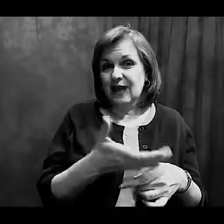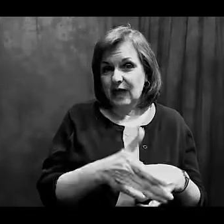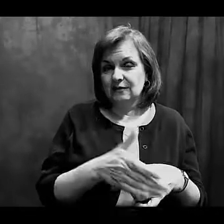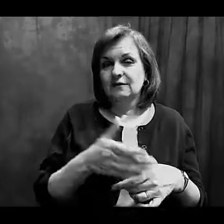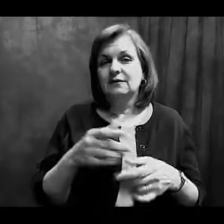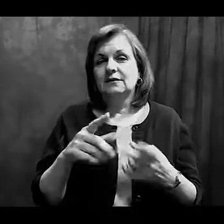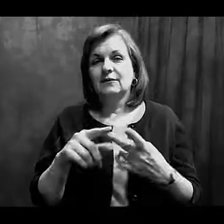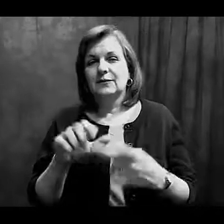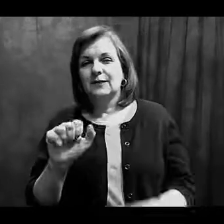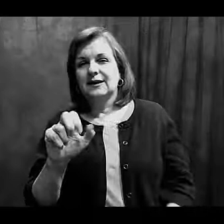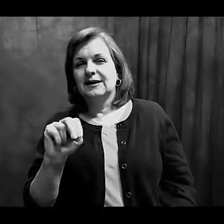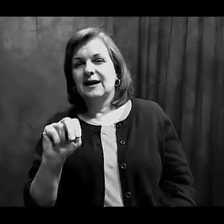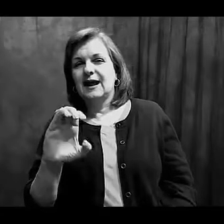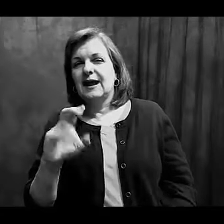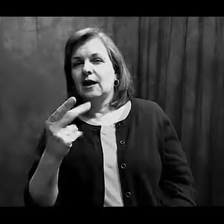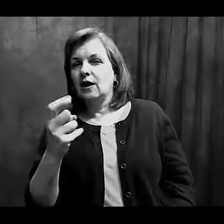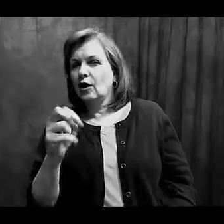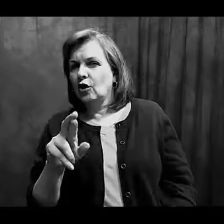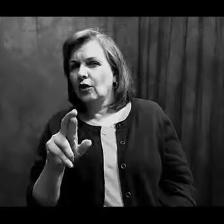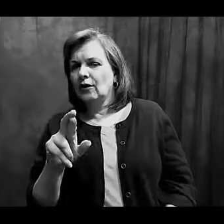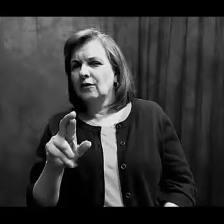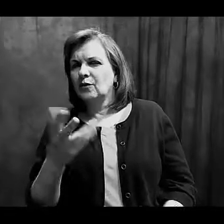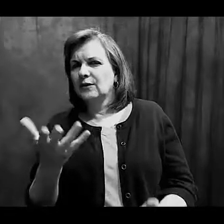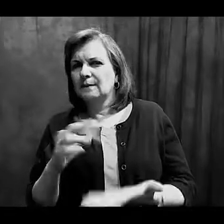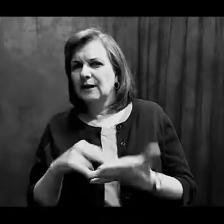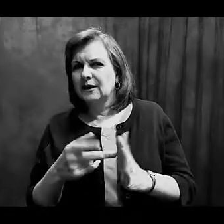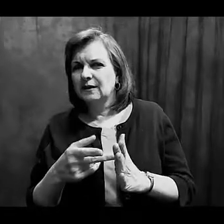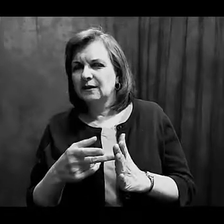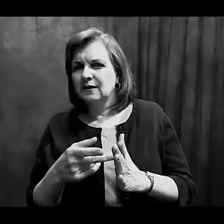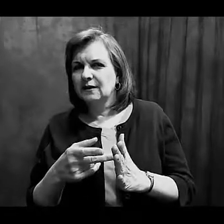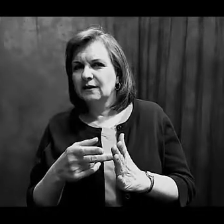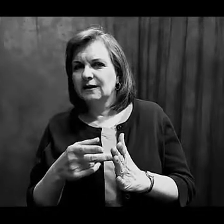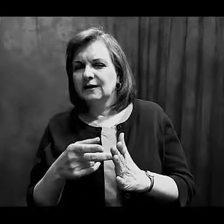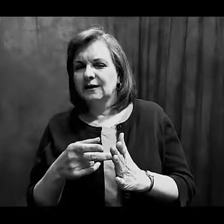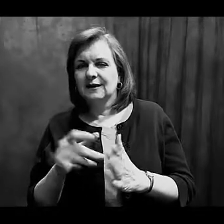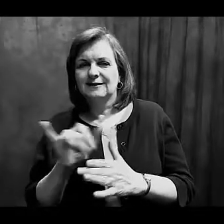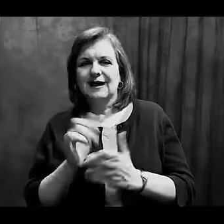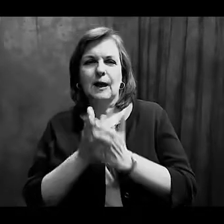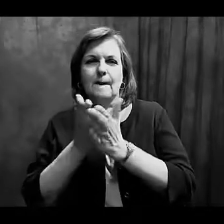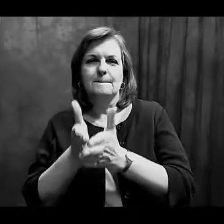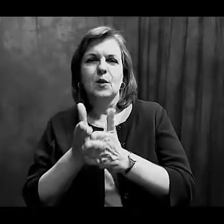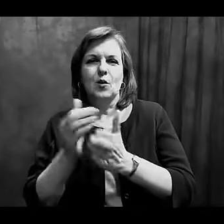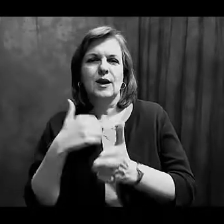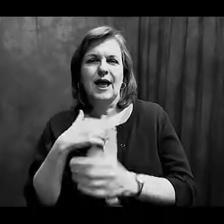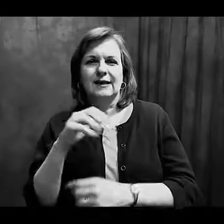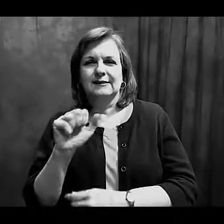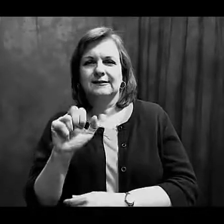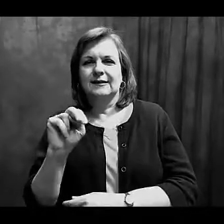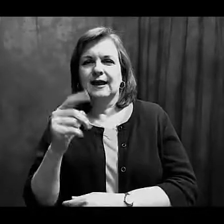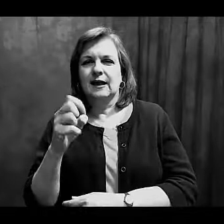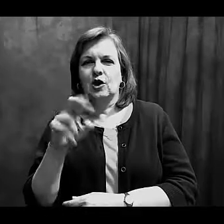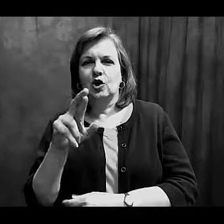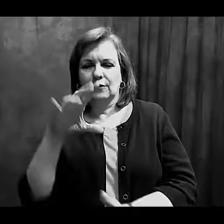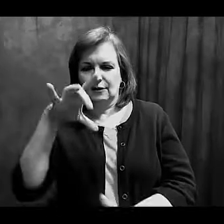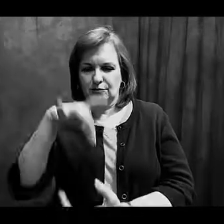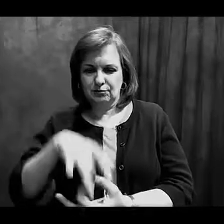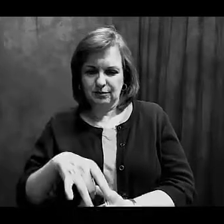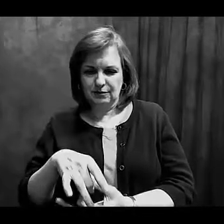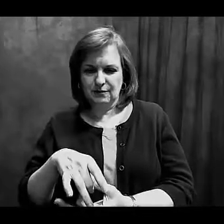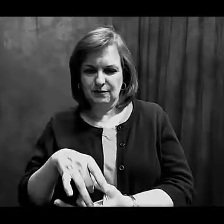if you're anchored what does that mean? like a boat anchor -- fixed in one place